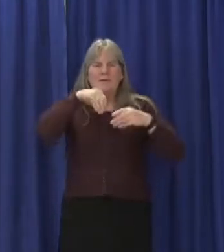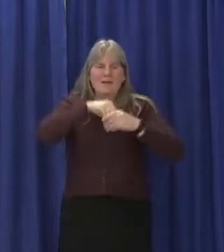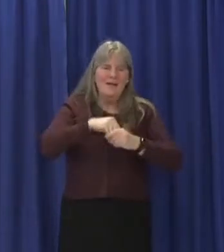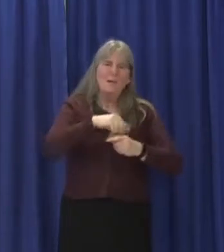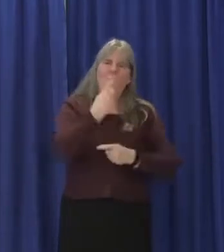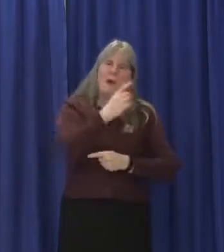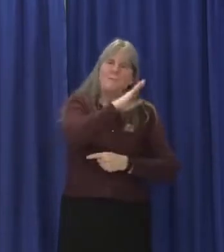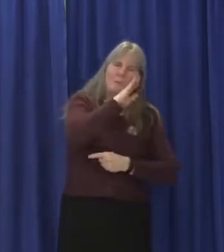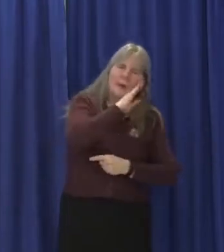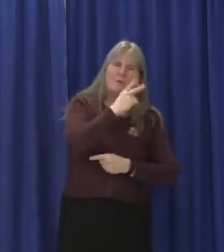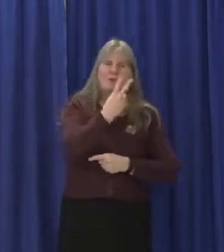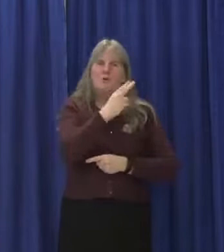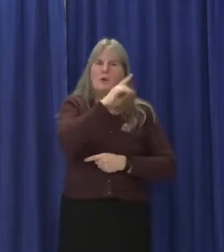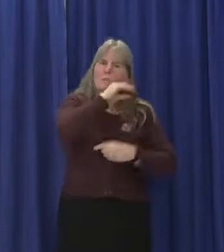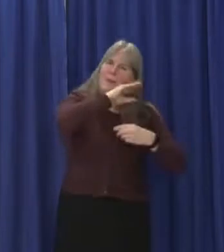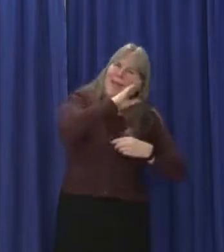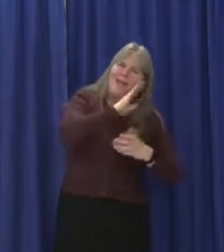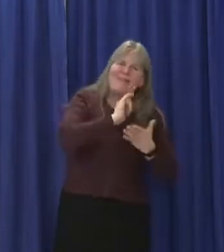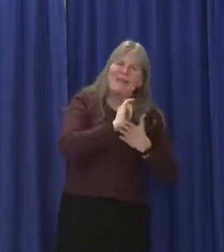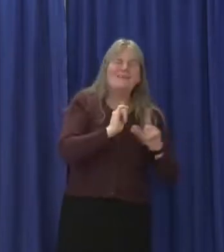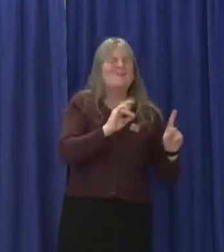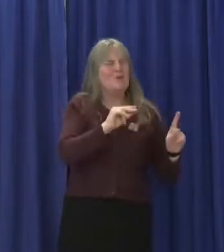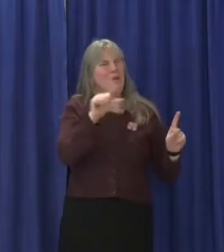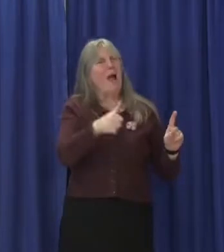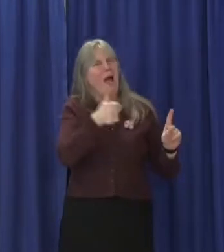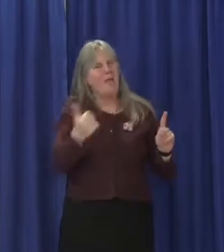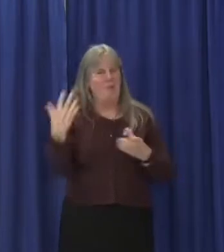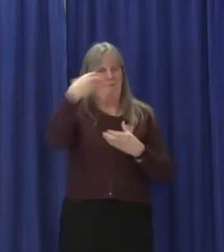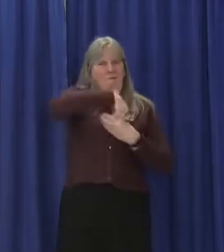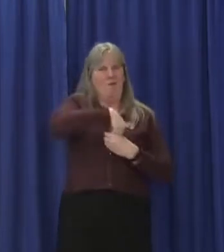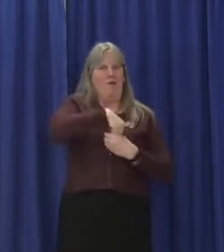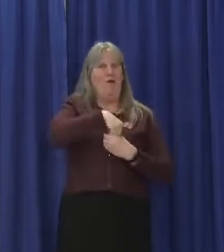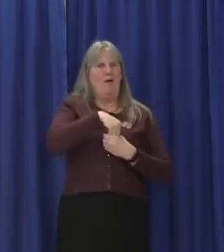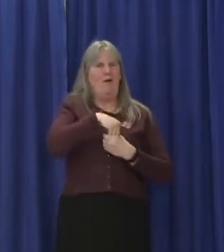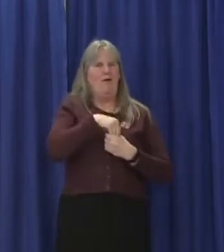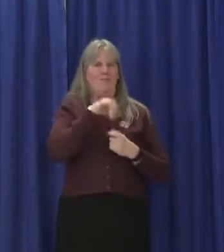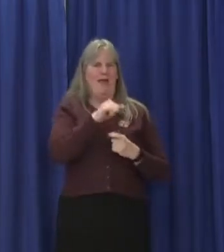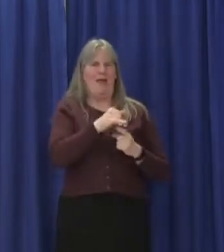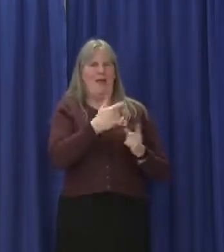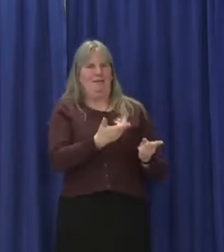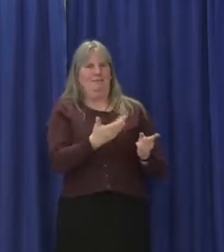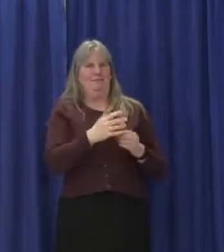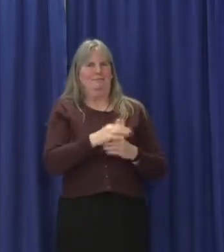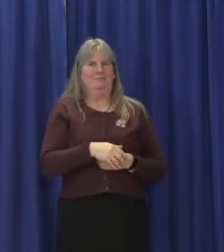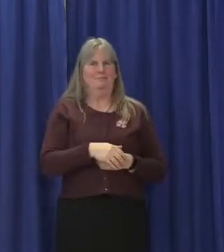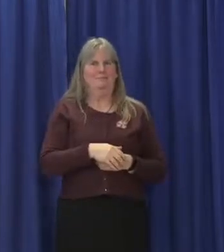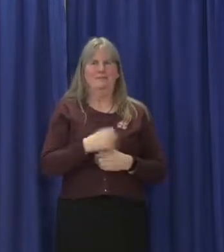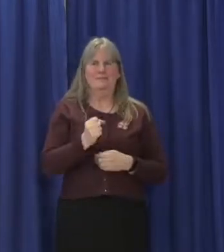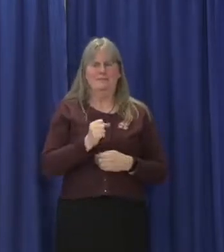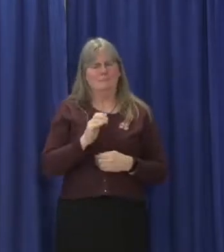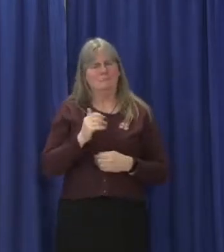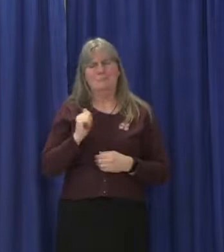And again, this is the profound nature of the-- of the change that we're seeing from the medical professionals right across Canada.